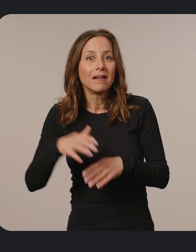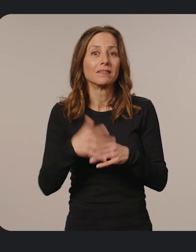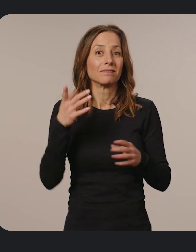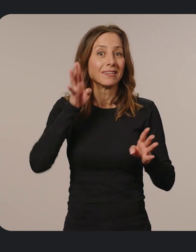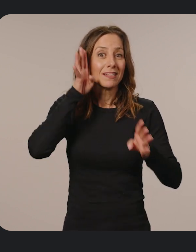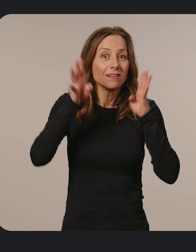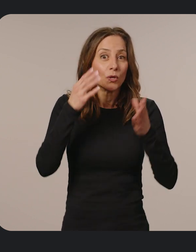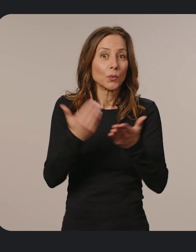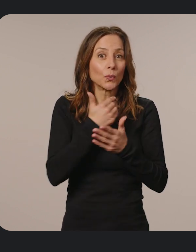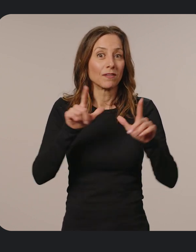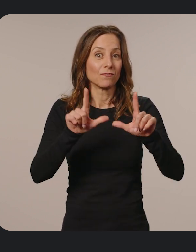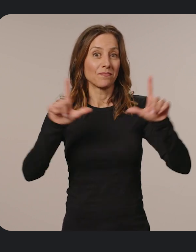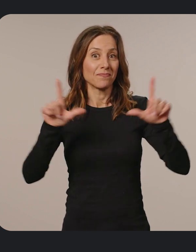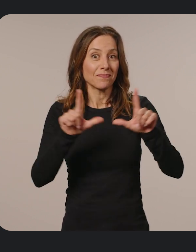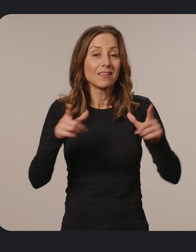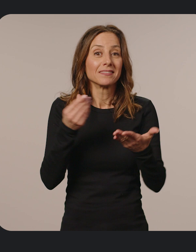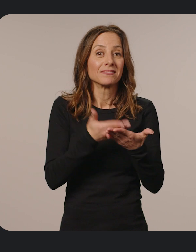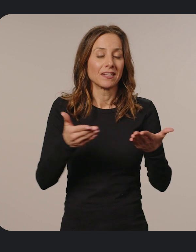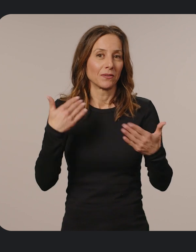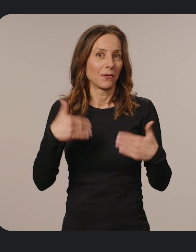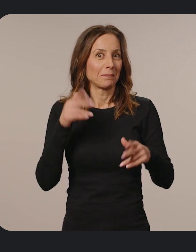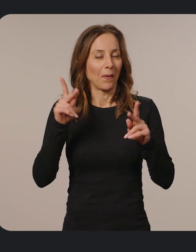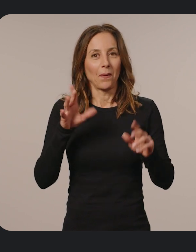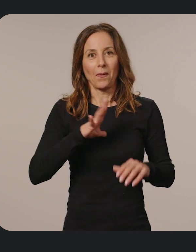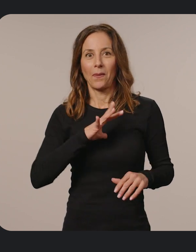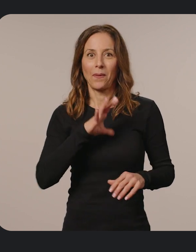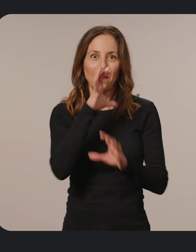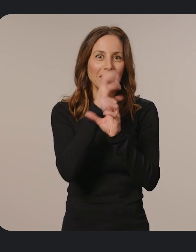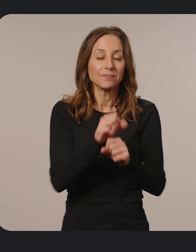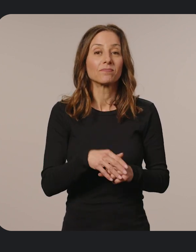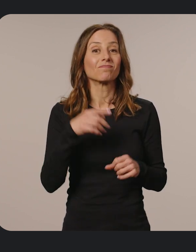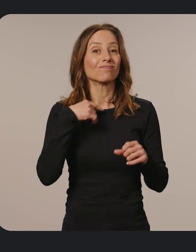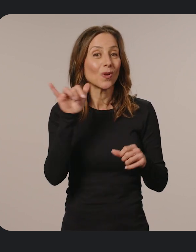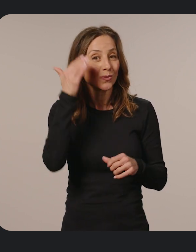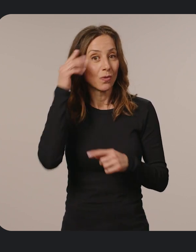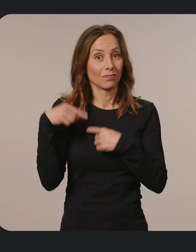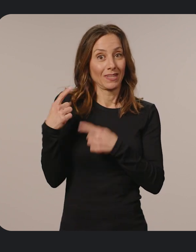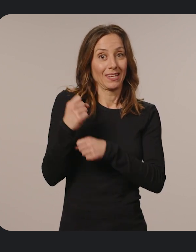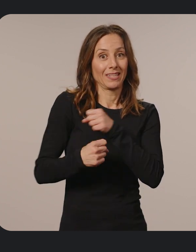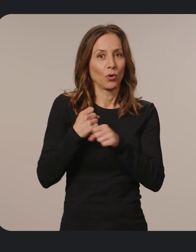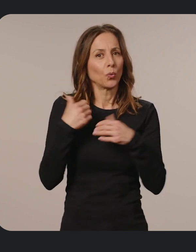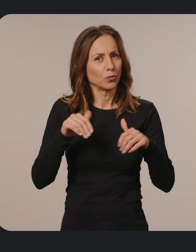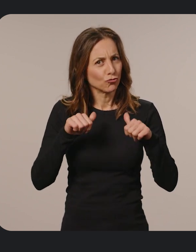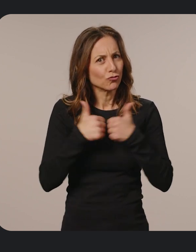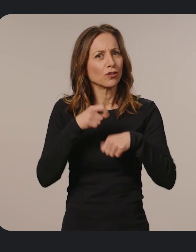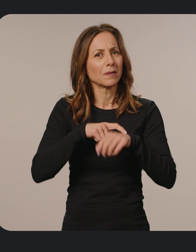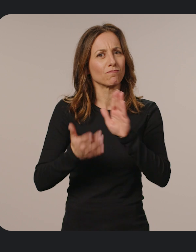and innovative new form factors and devices that delight people. But we also know that the last year has been a really challenging time